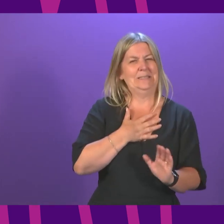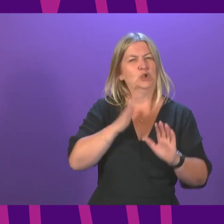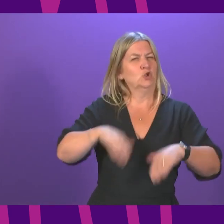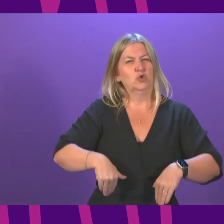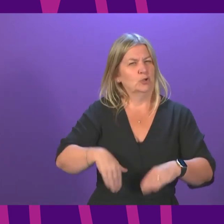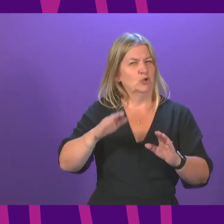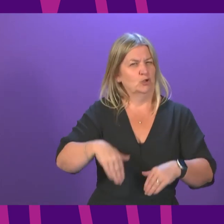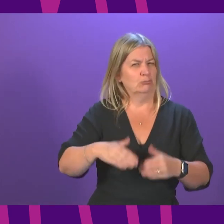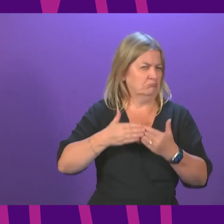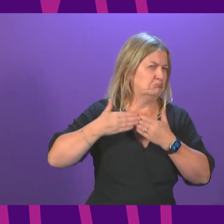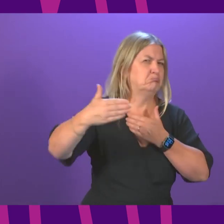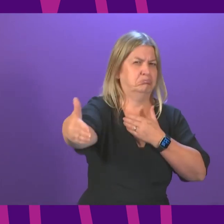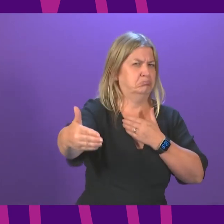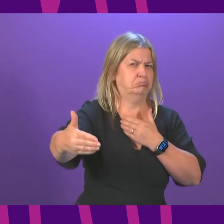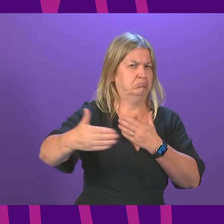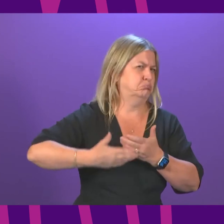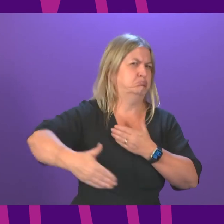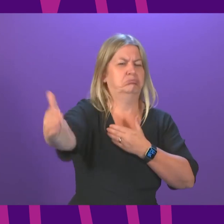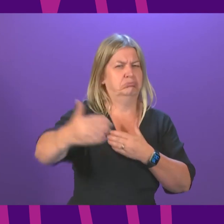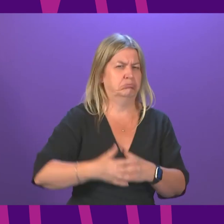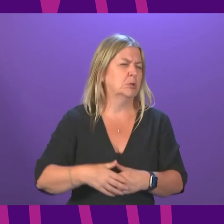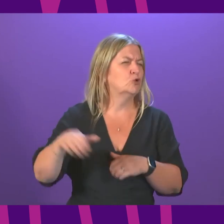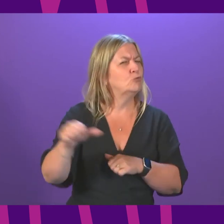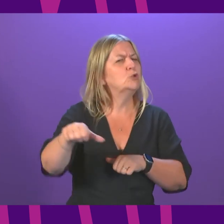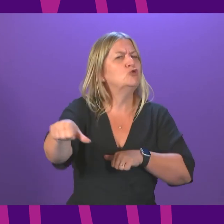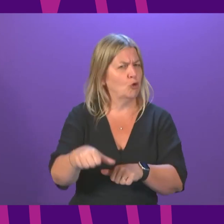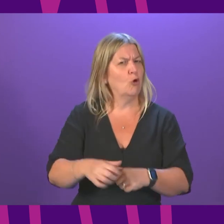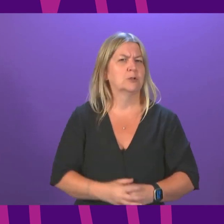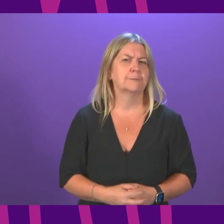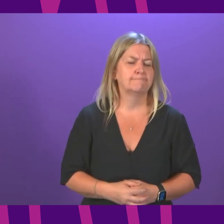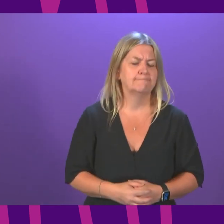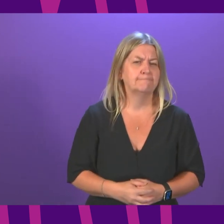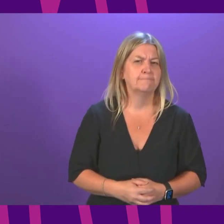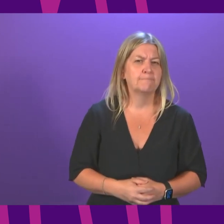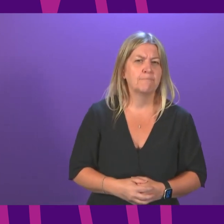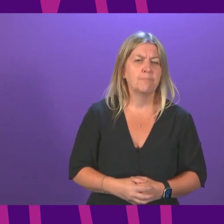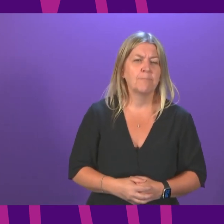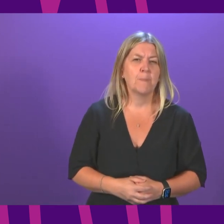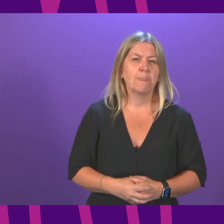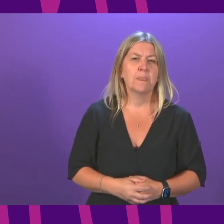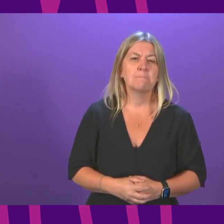Poor Bill. What can one say? Thank goodness he has recess coming up. I noticed that our